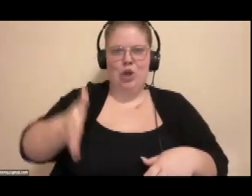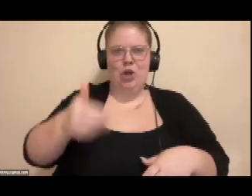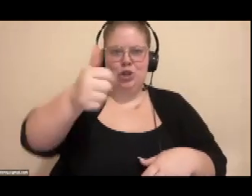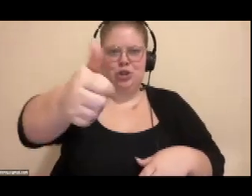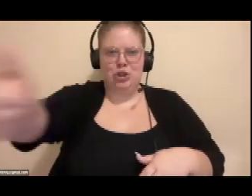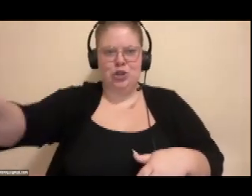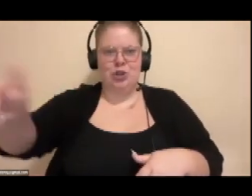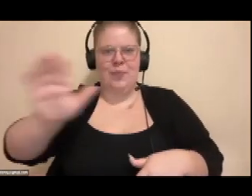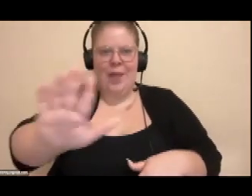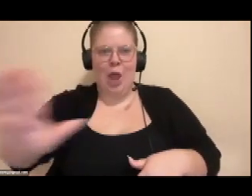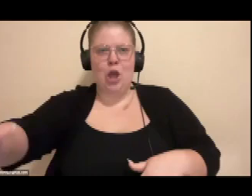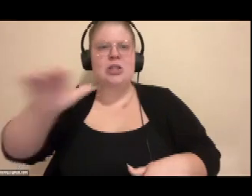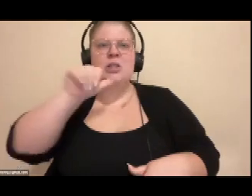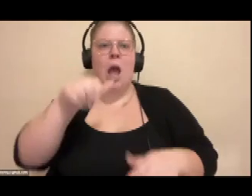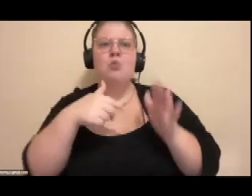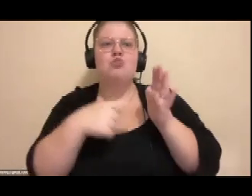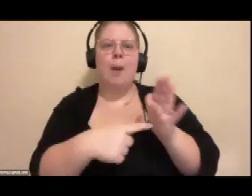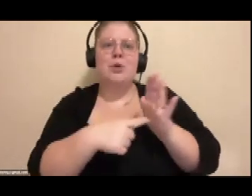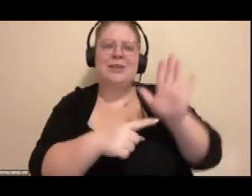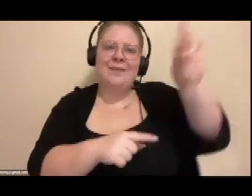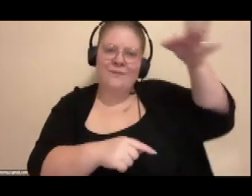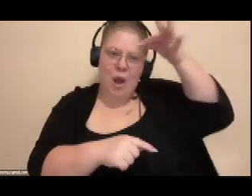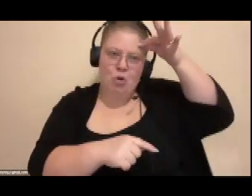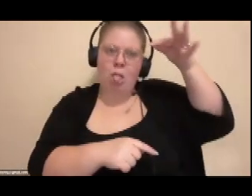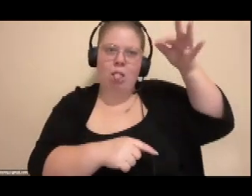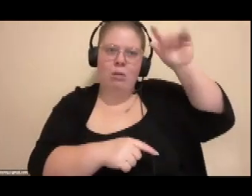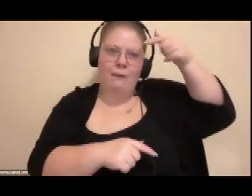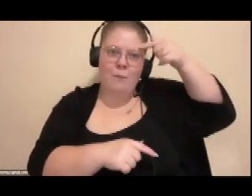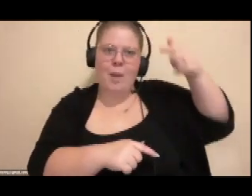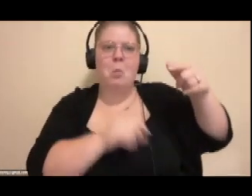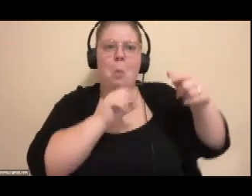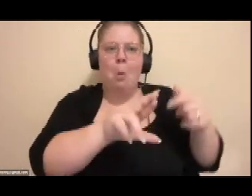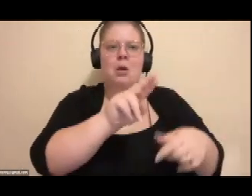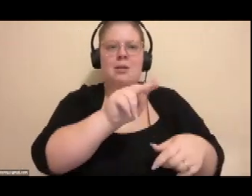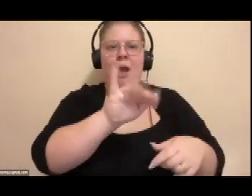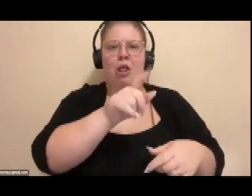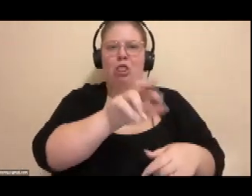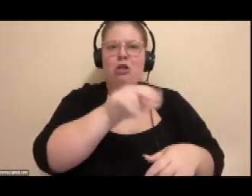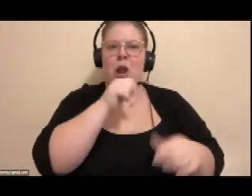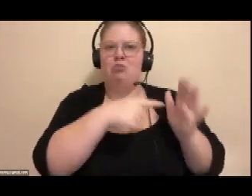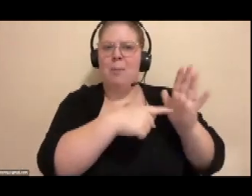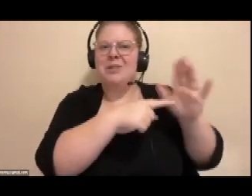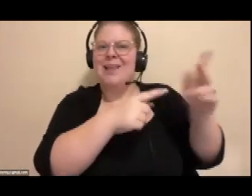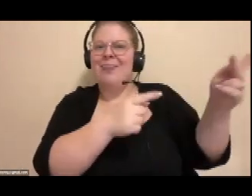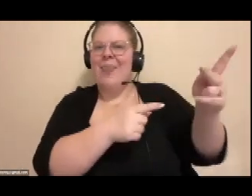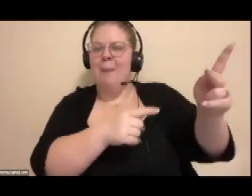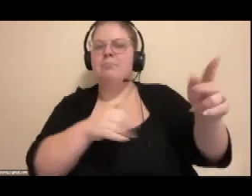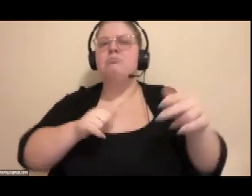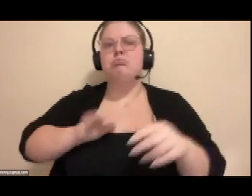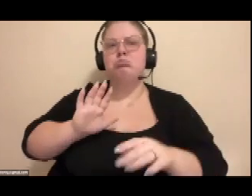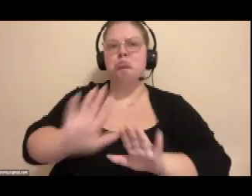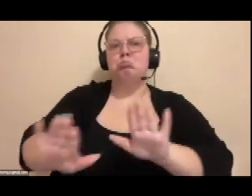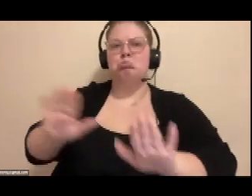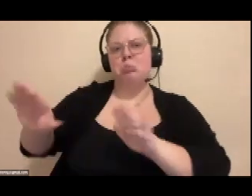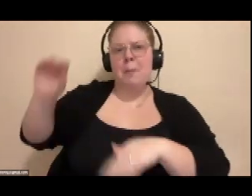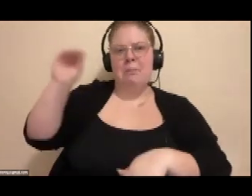those of NIDILRR or the federal government. With that, let's go ahead and introduce our moderator and